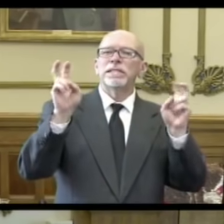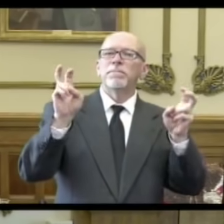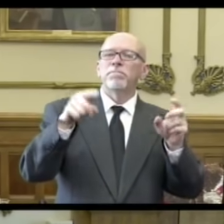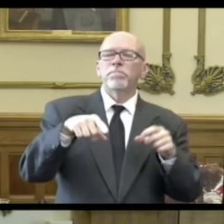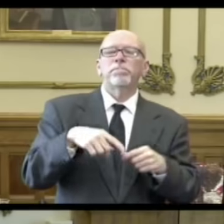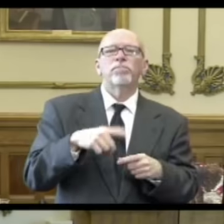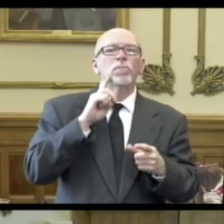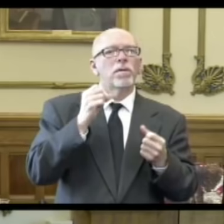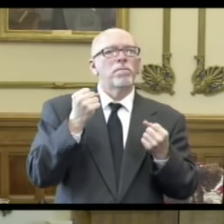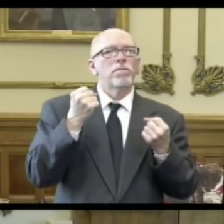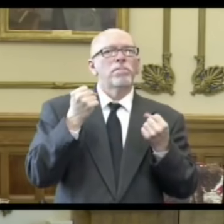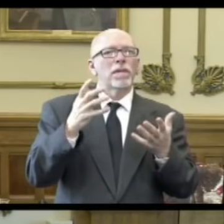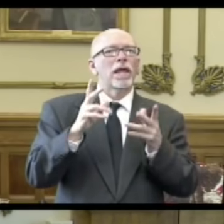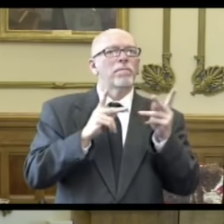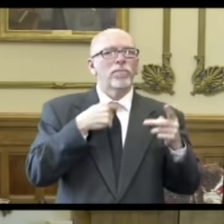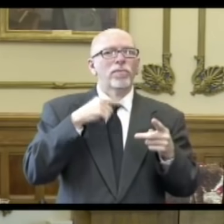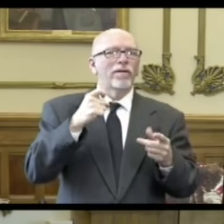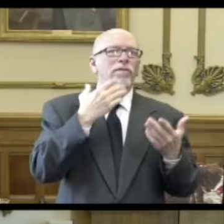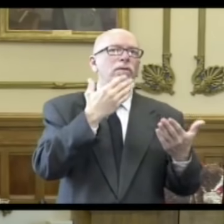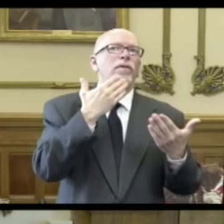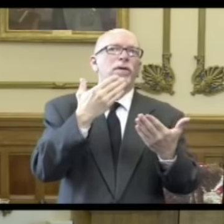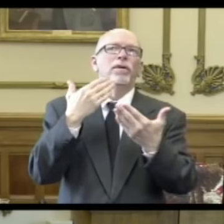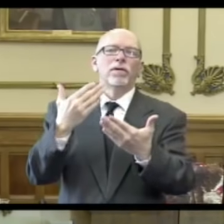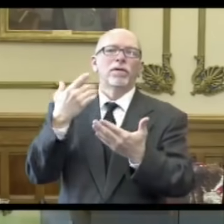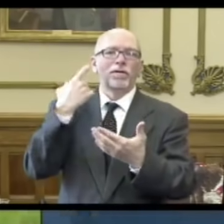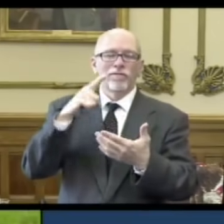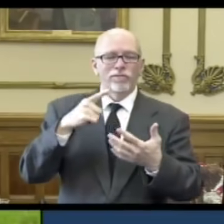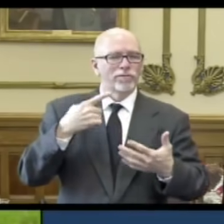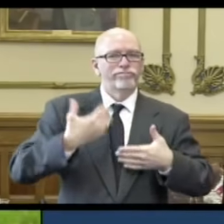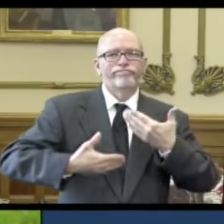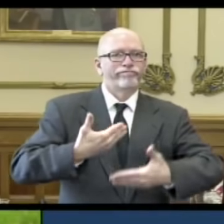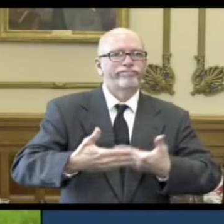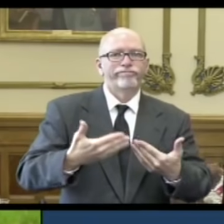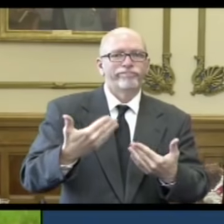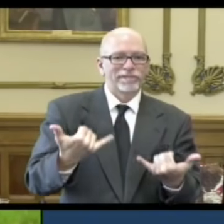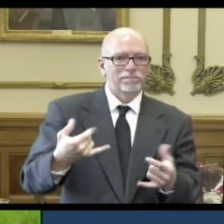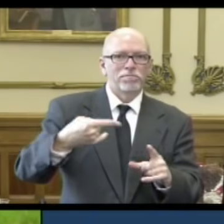BEFORE WE GET TO THE Q AND STICKING WITH THE. TESTING